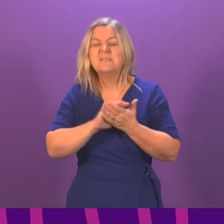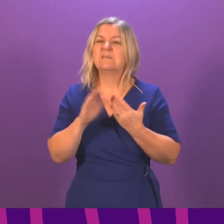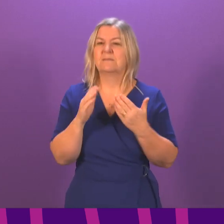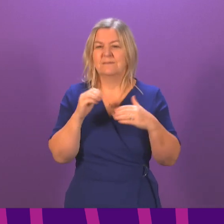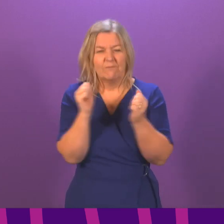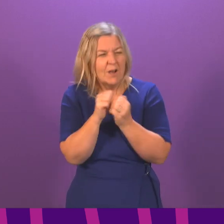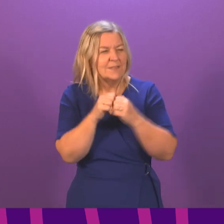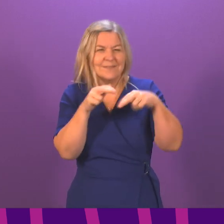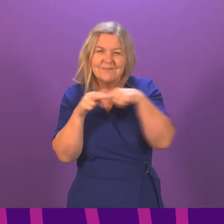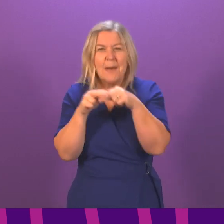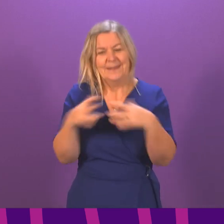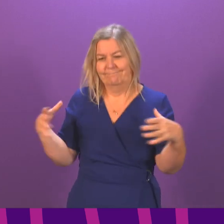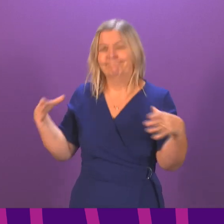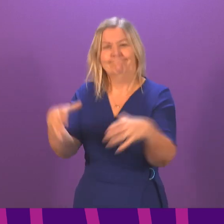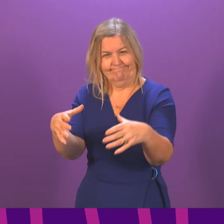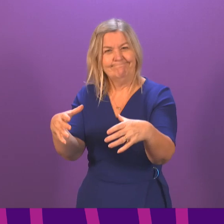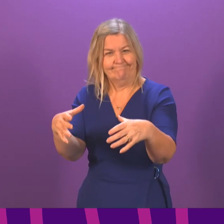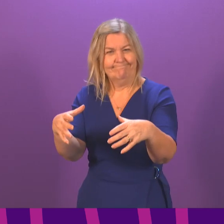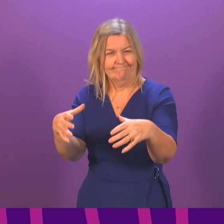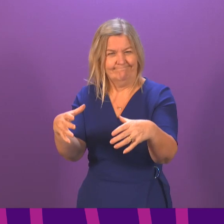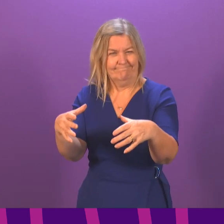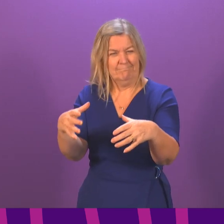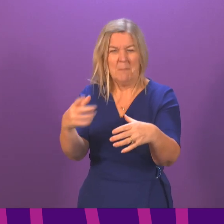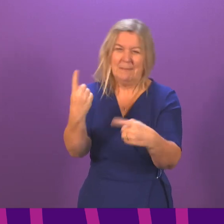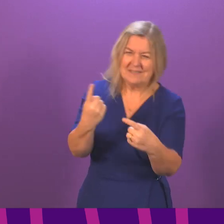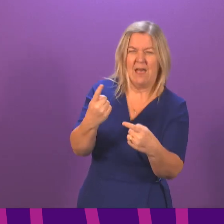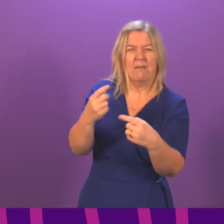friends and loved ones who might otherwise be isolated and alone, so we want to ensure